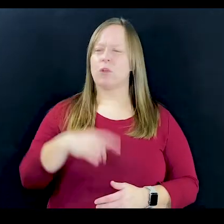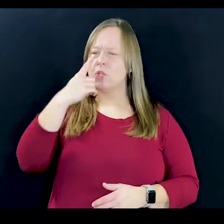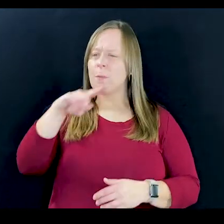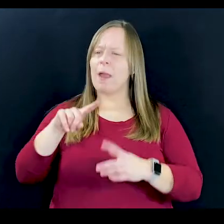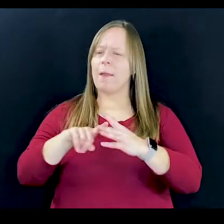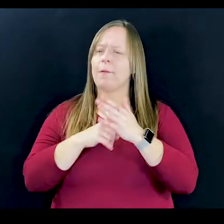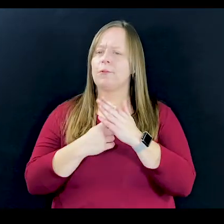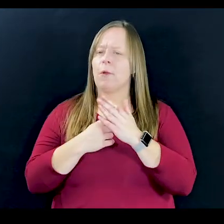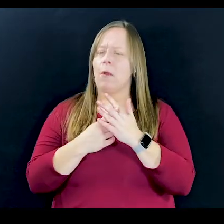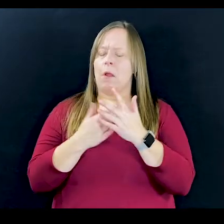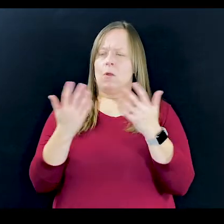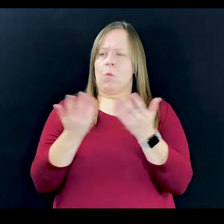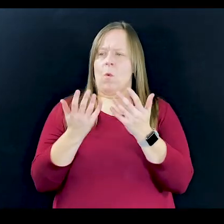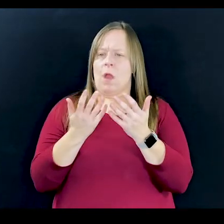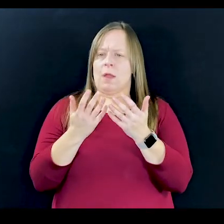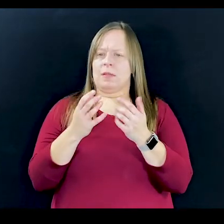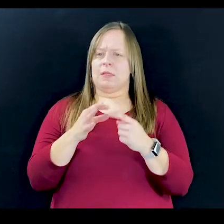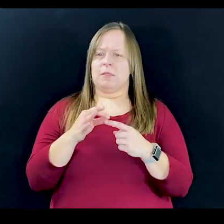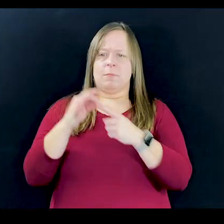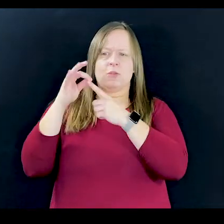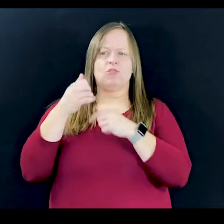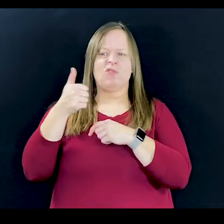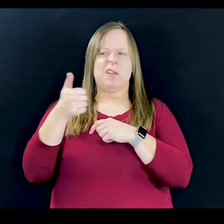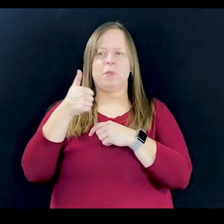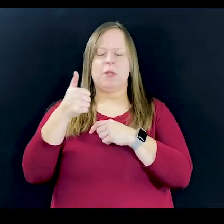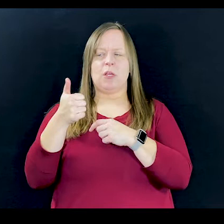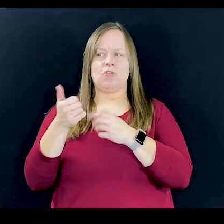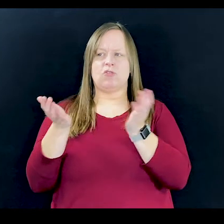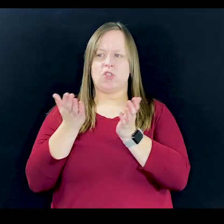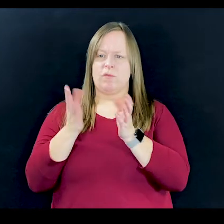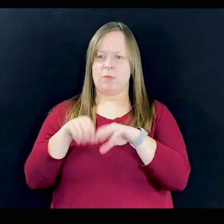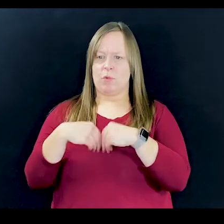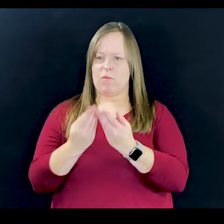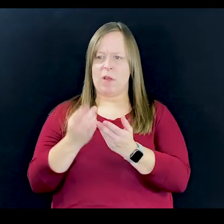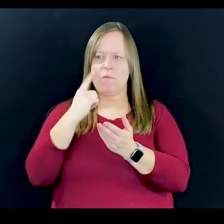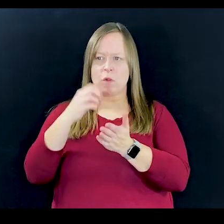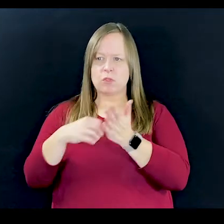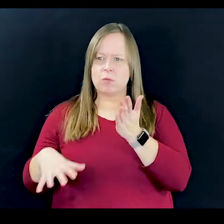K: Can you start by explaining, what special transportation services are provided for